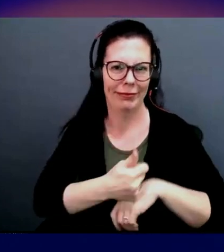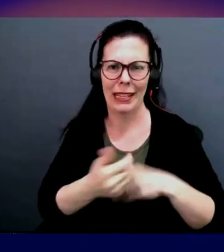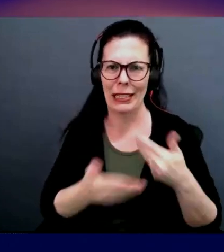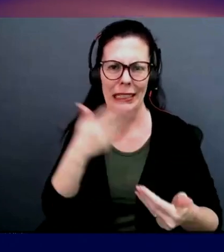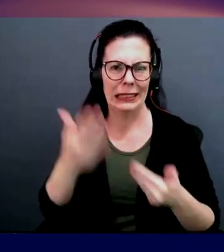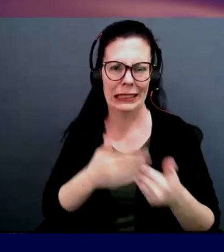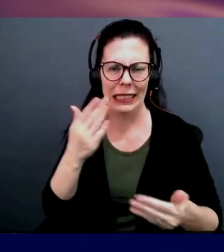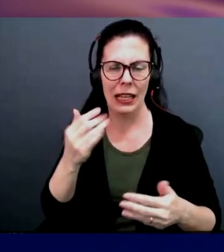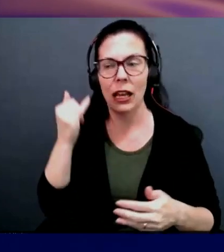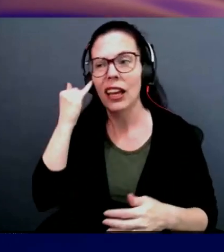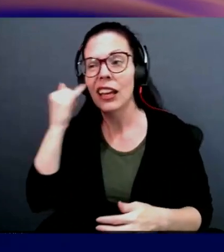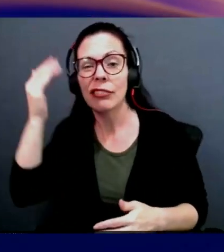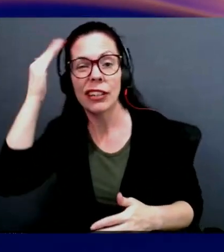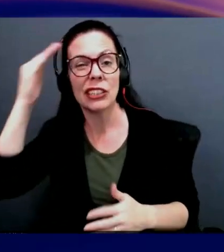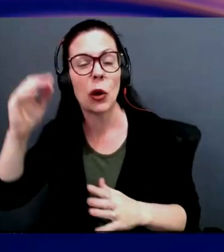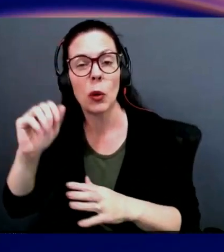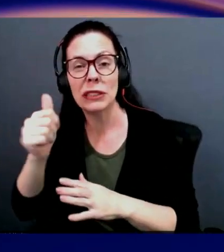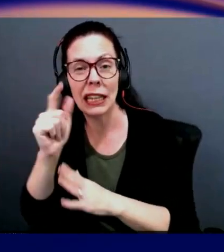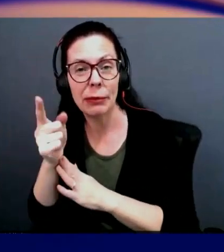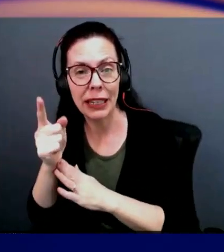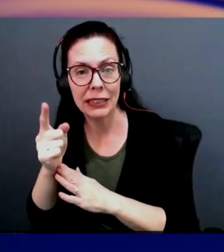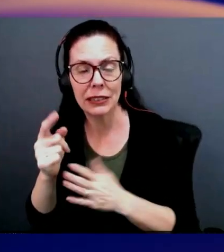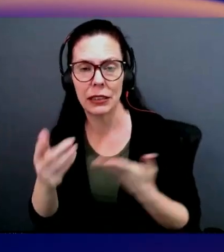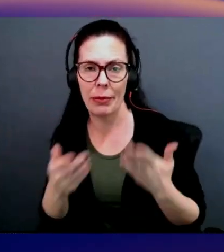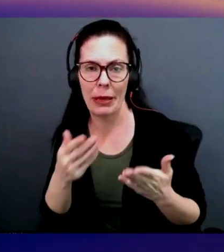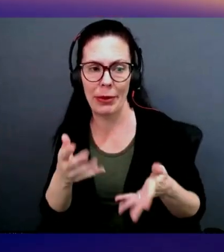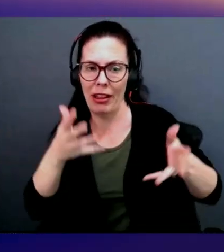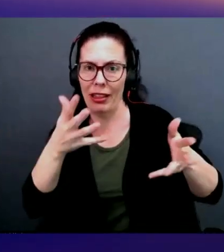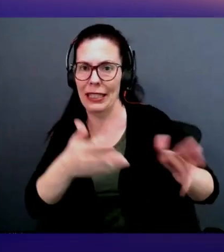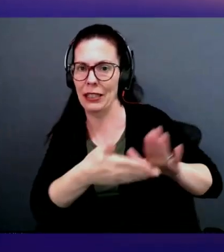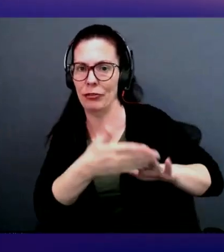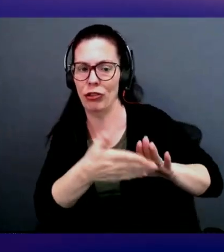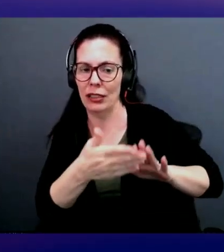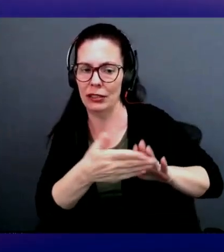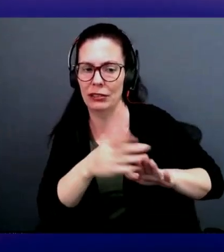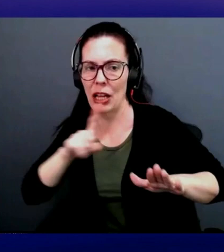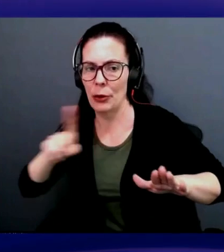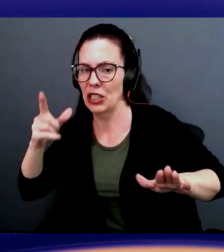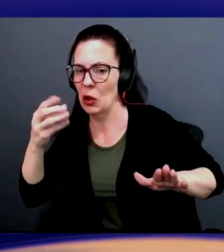for it to be ready, chances are I'll probably say, "You know what? Let's not shut it down."